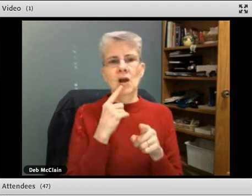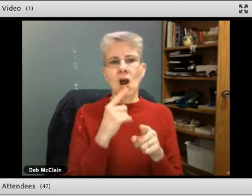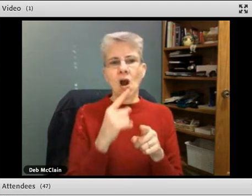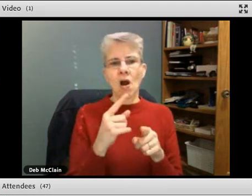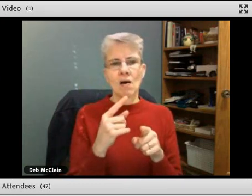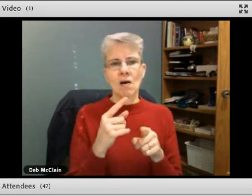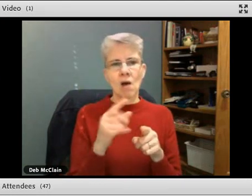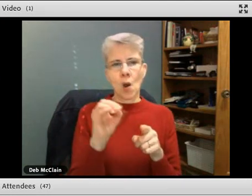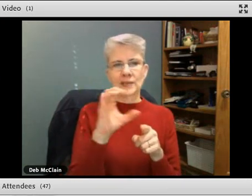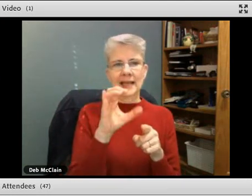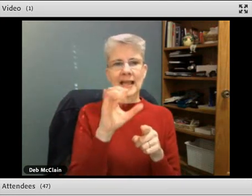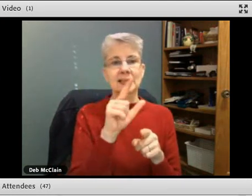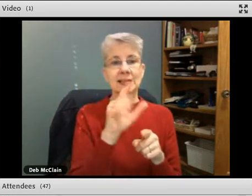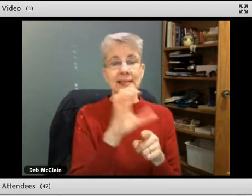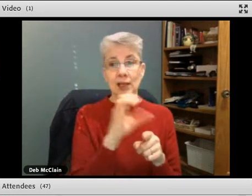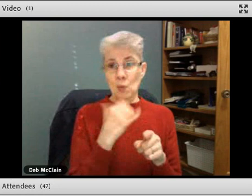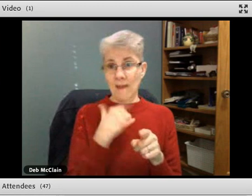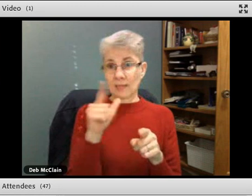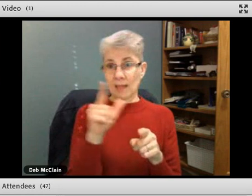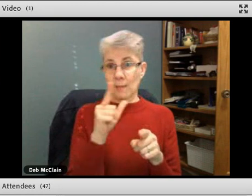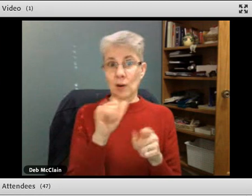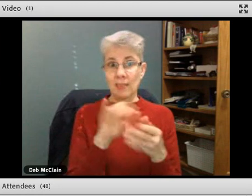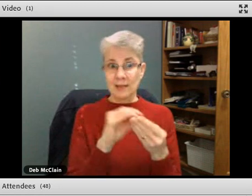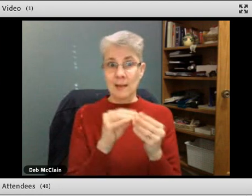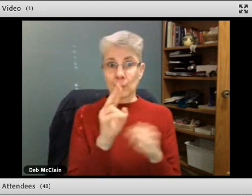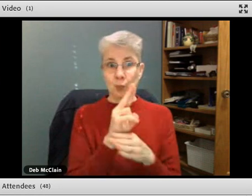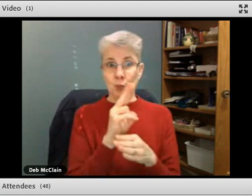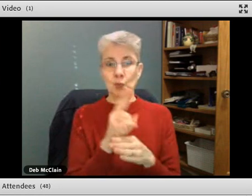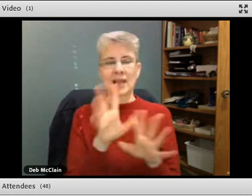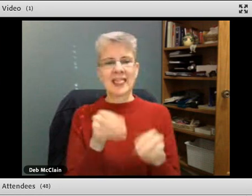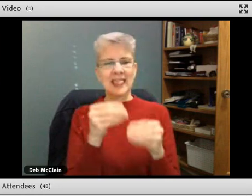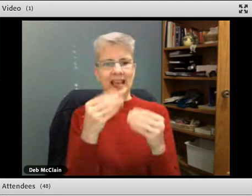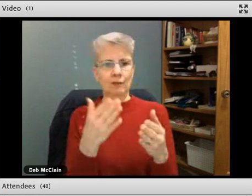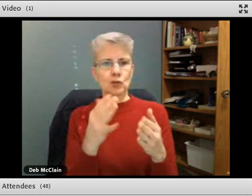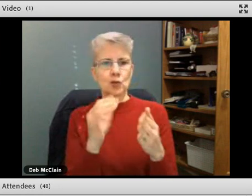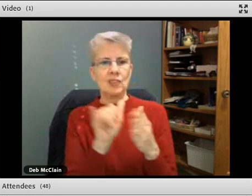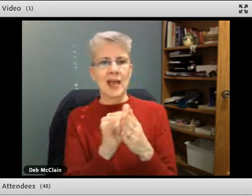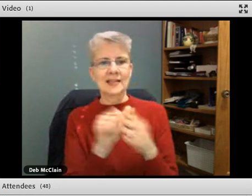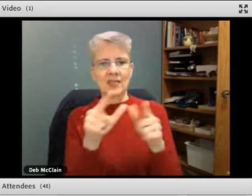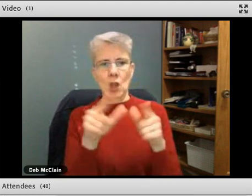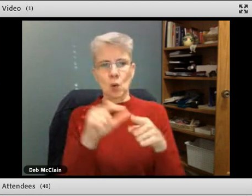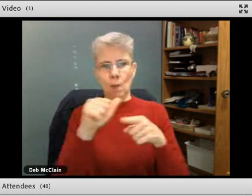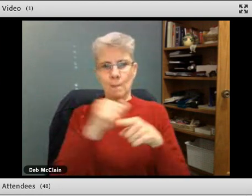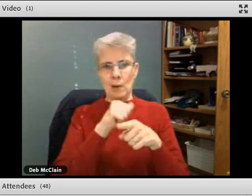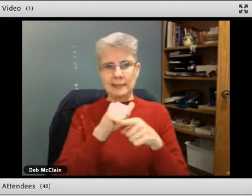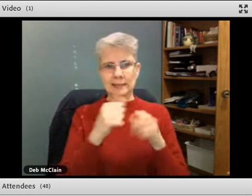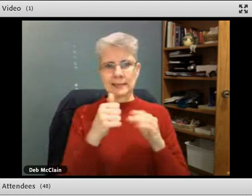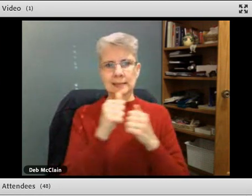This gives you -- This is the local practice guide for the OCLC database, for the WorldCat database.